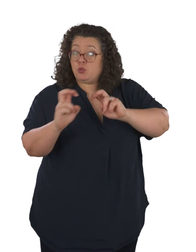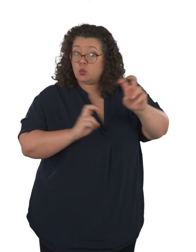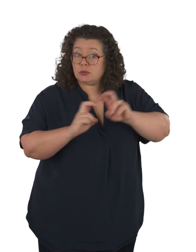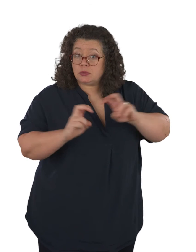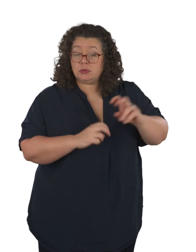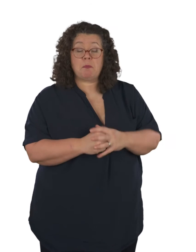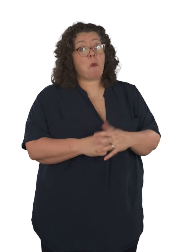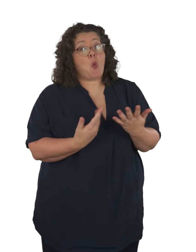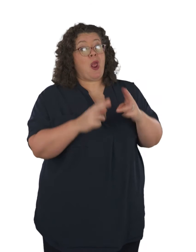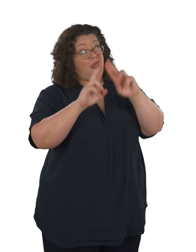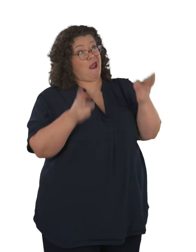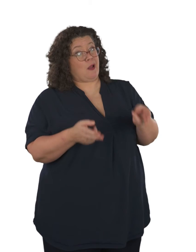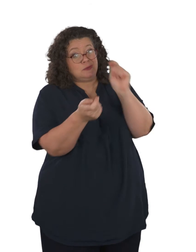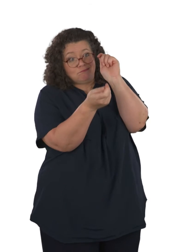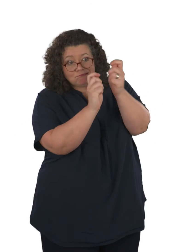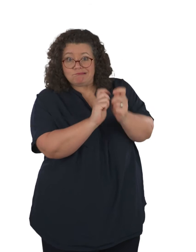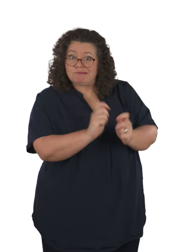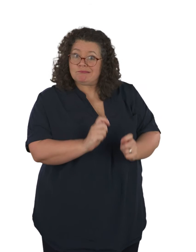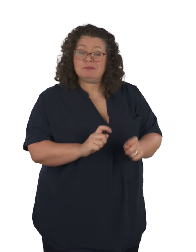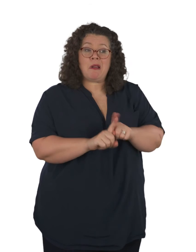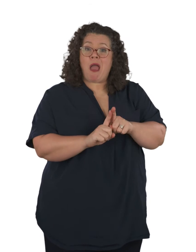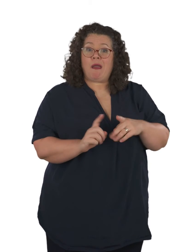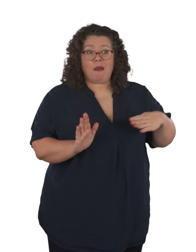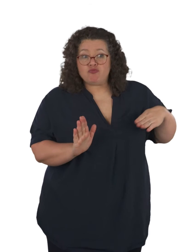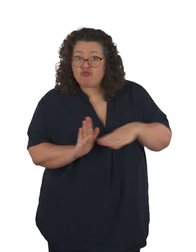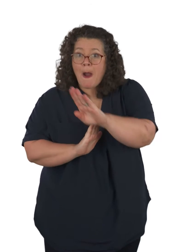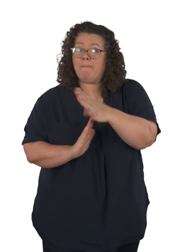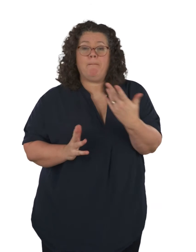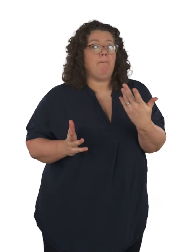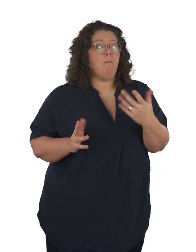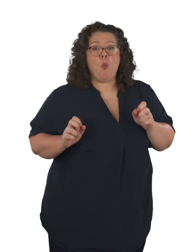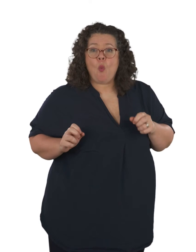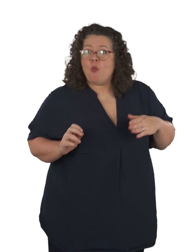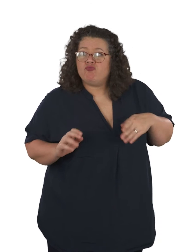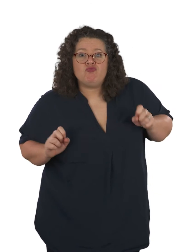help with transport, help making changes to their homes like ramps or rails,